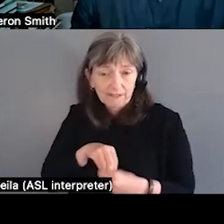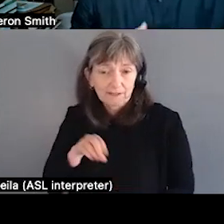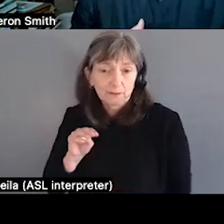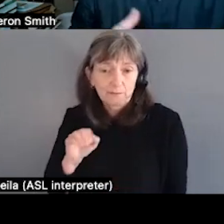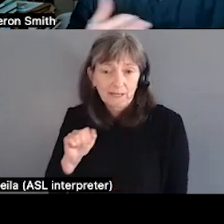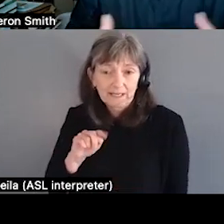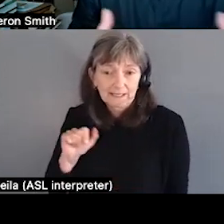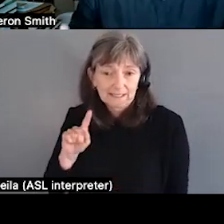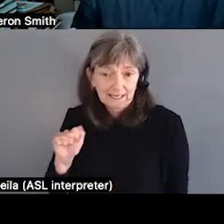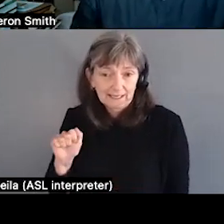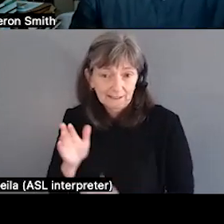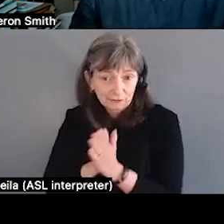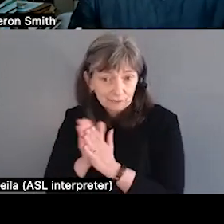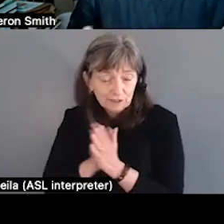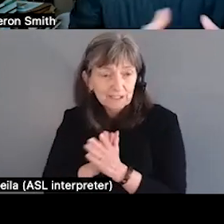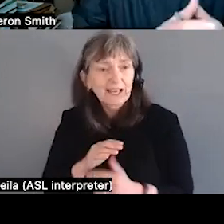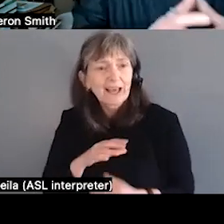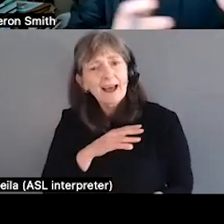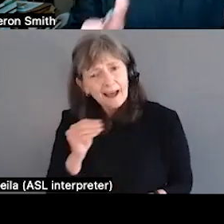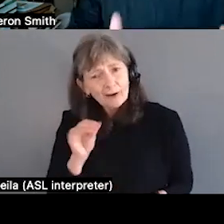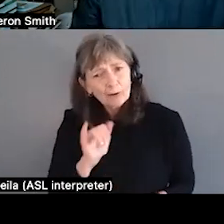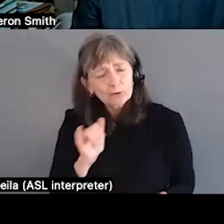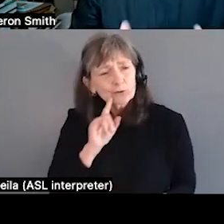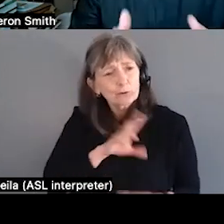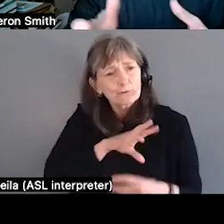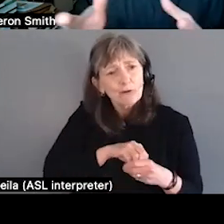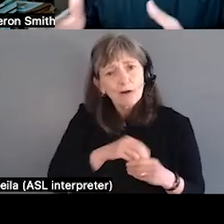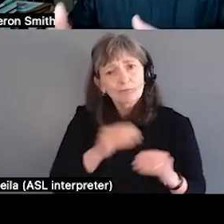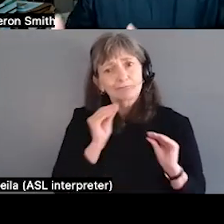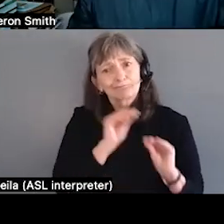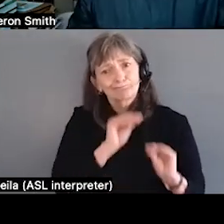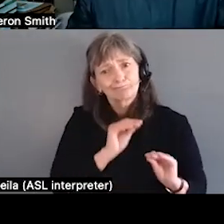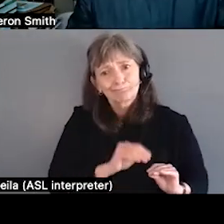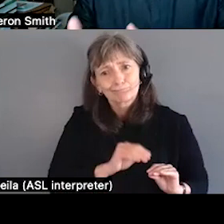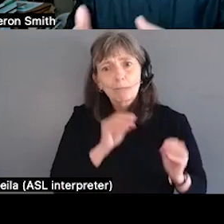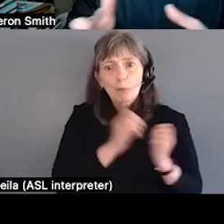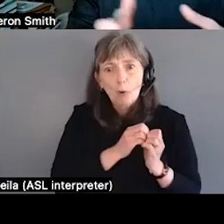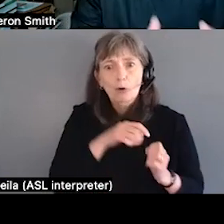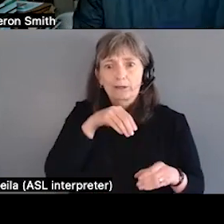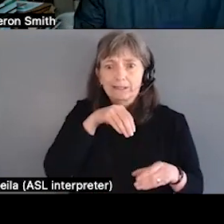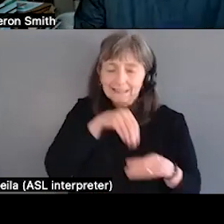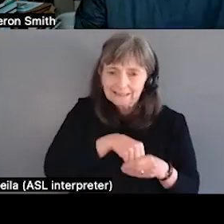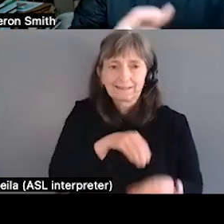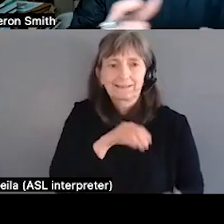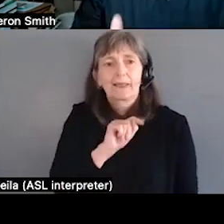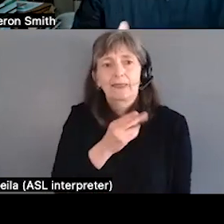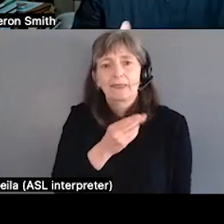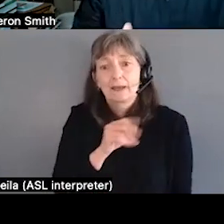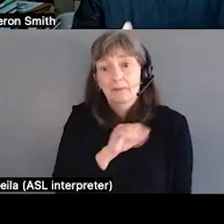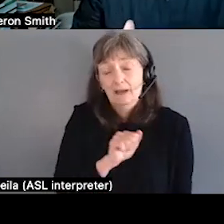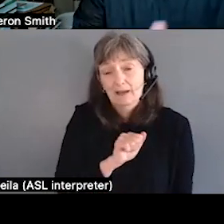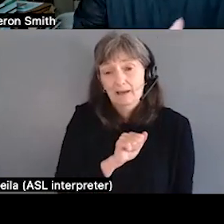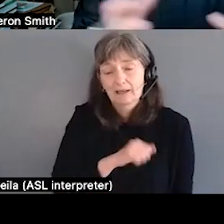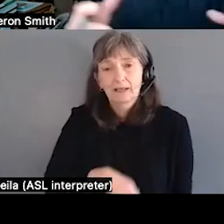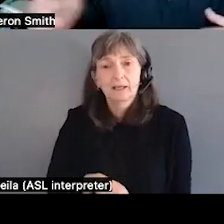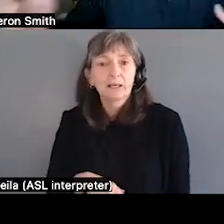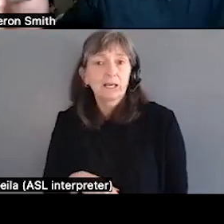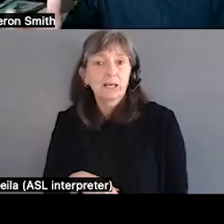that are significant, are missing. You know, there are national sets. I don't know the Canadian Thema